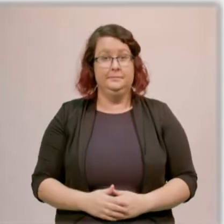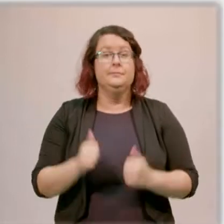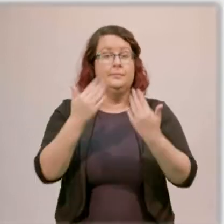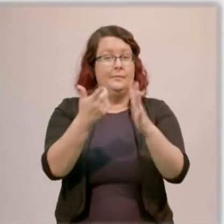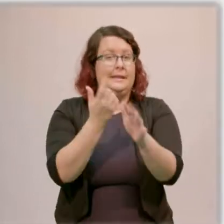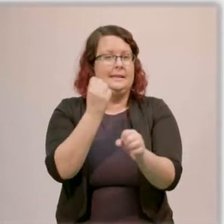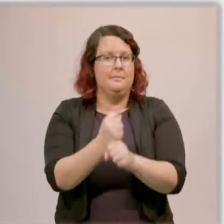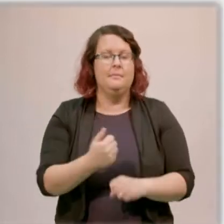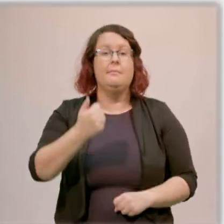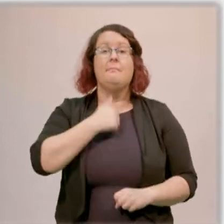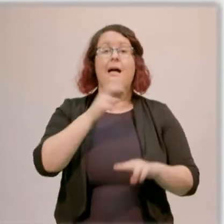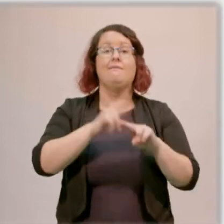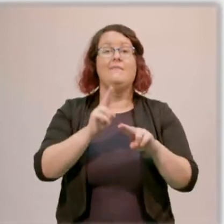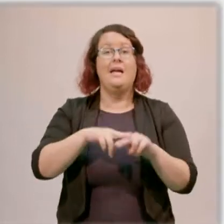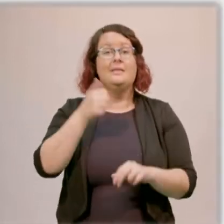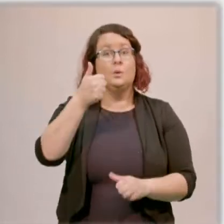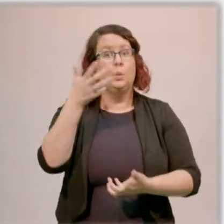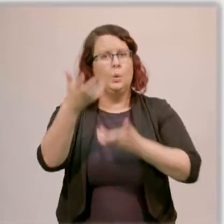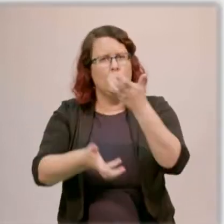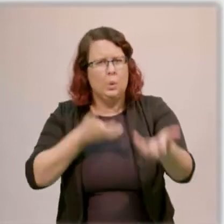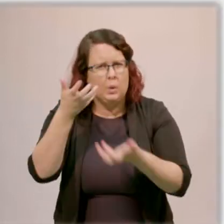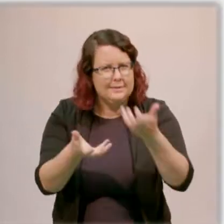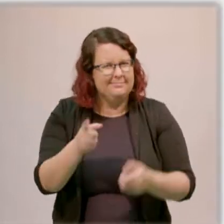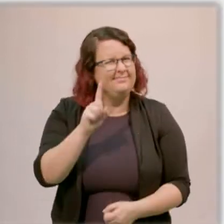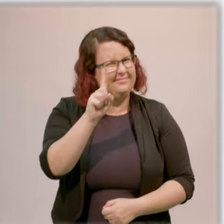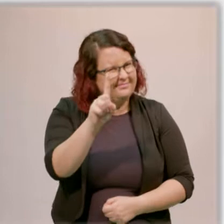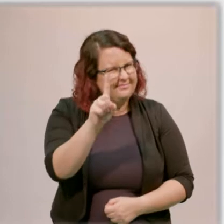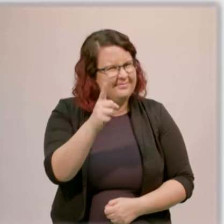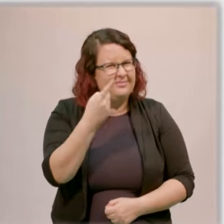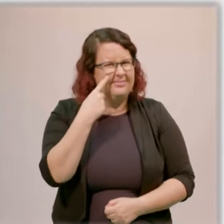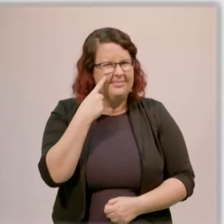"My father is a good cook." Well, first of all, remember,